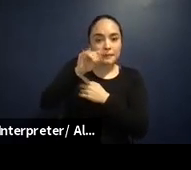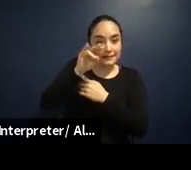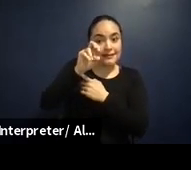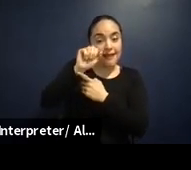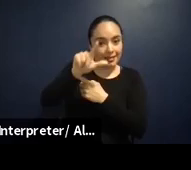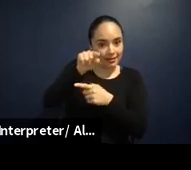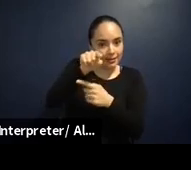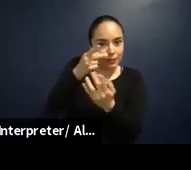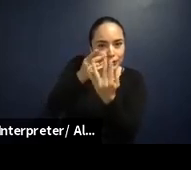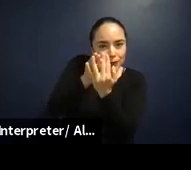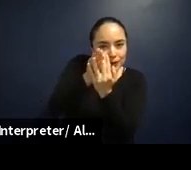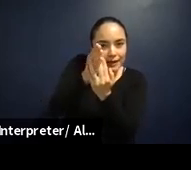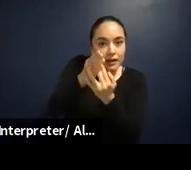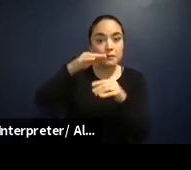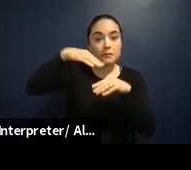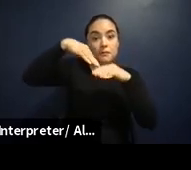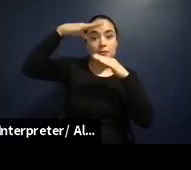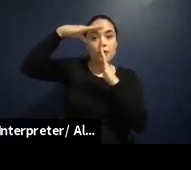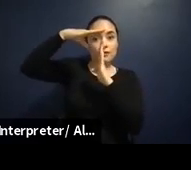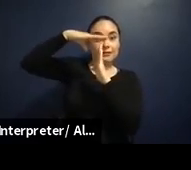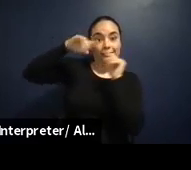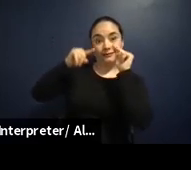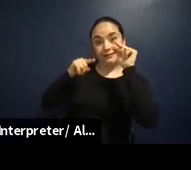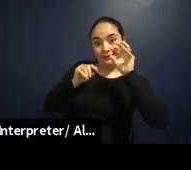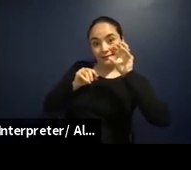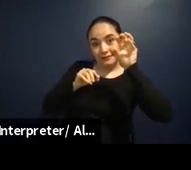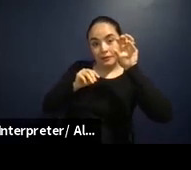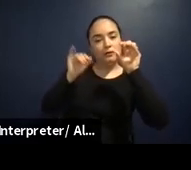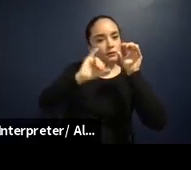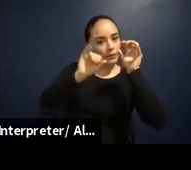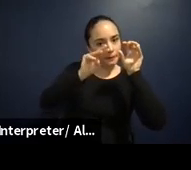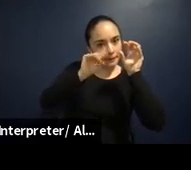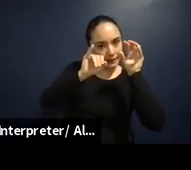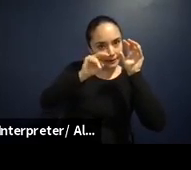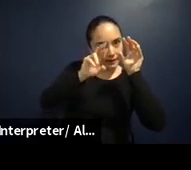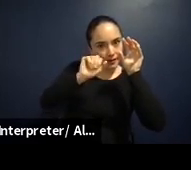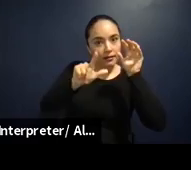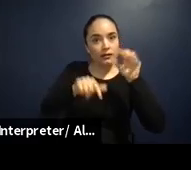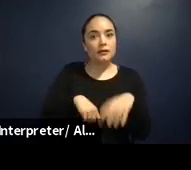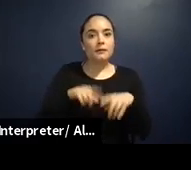is a mineral. But then you look on the, what is the right side of my screen, I hope that's the right